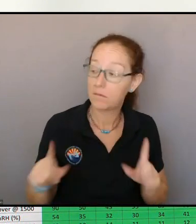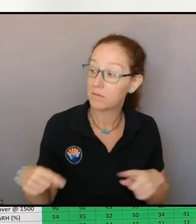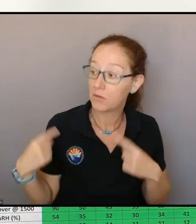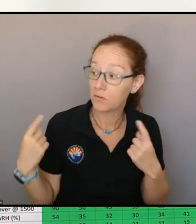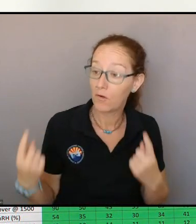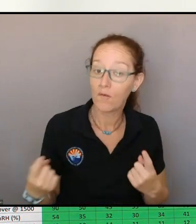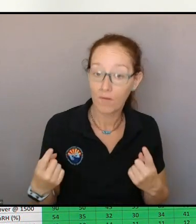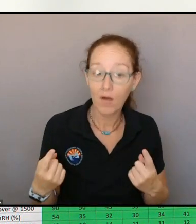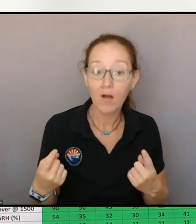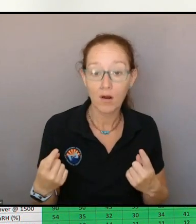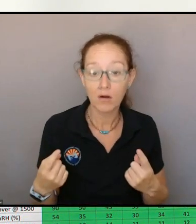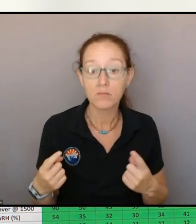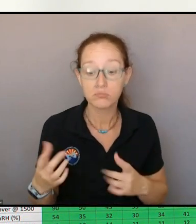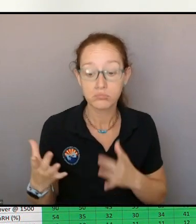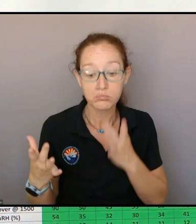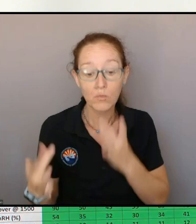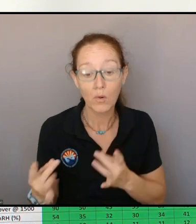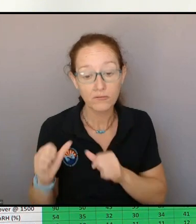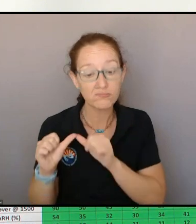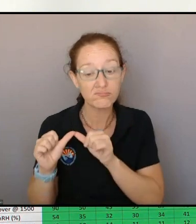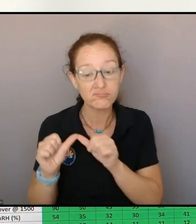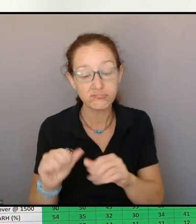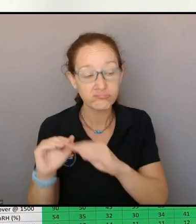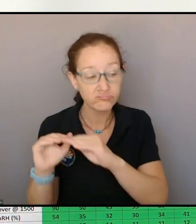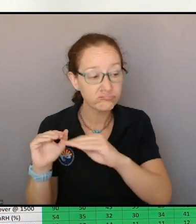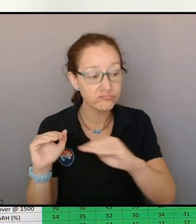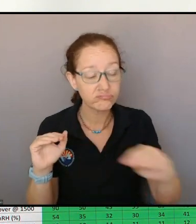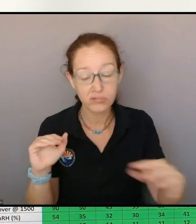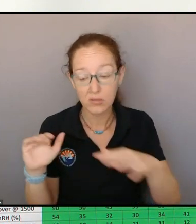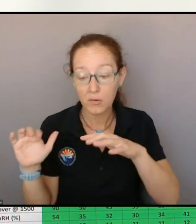moisture and that's always good keeping the RHs higher which